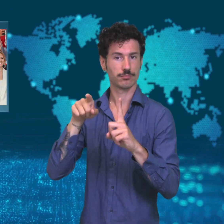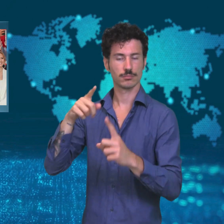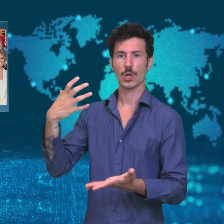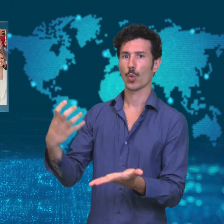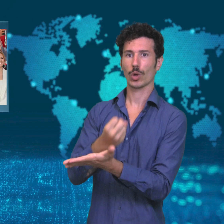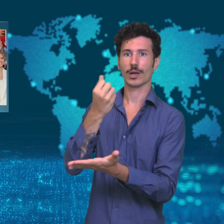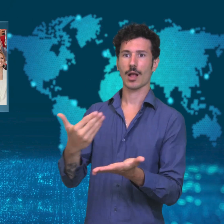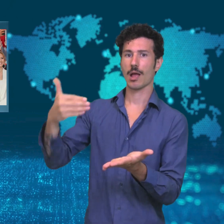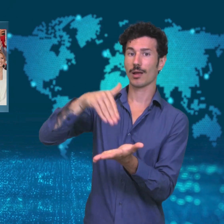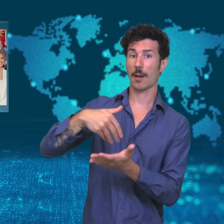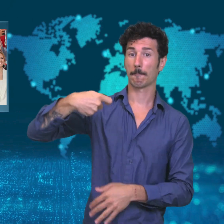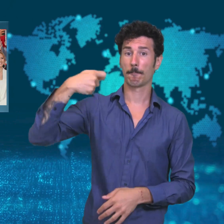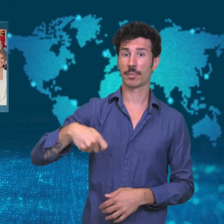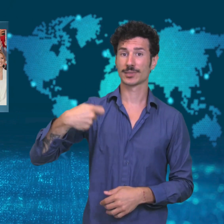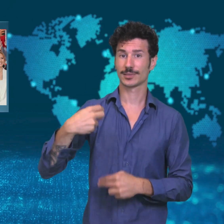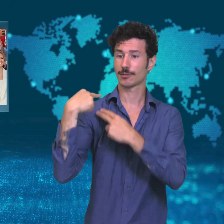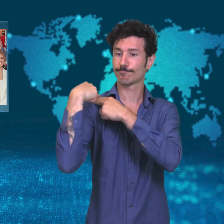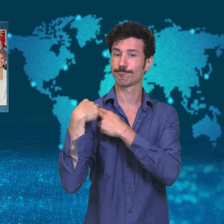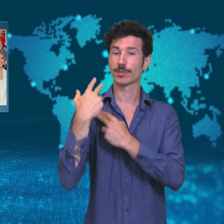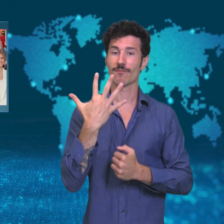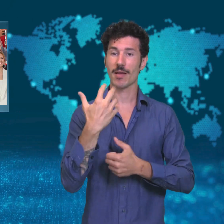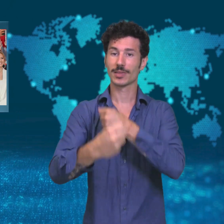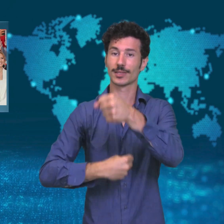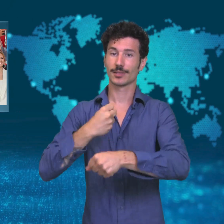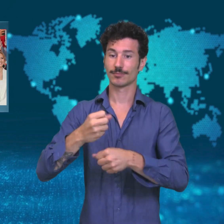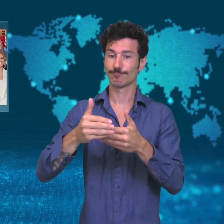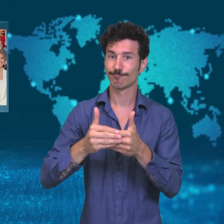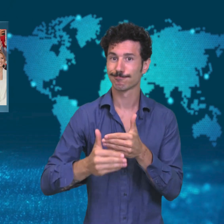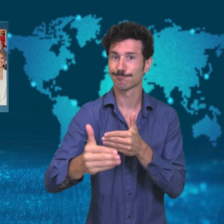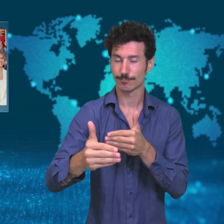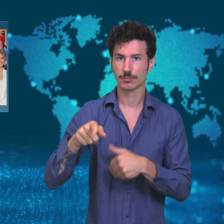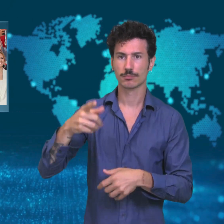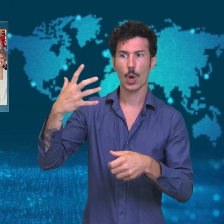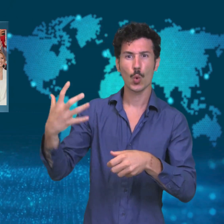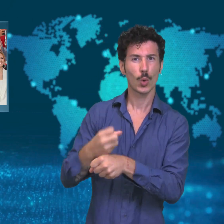narrowly won a second five-year term.